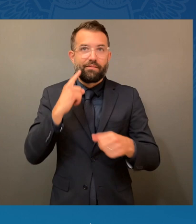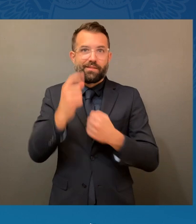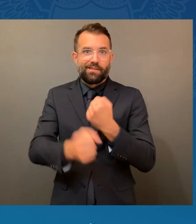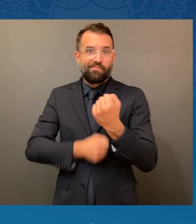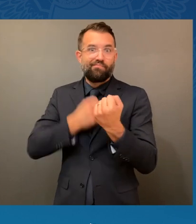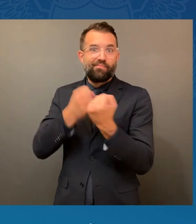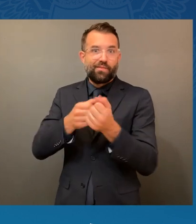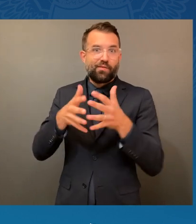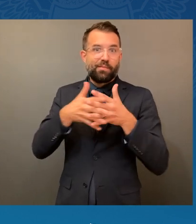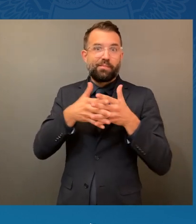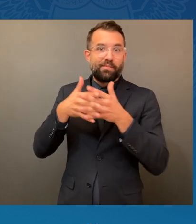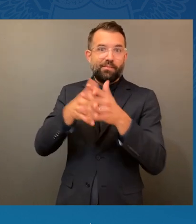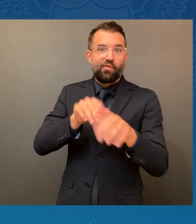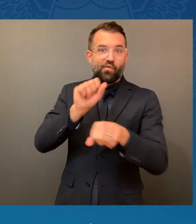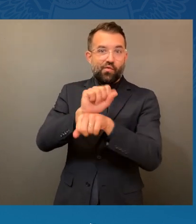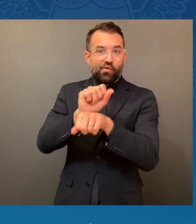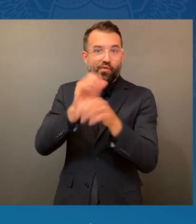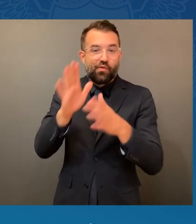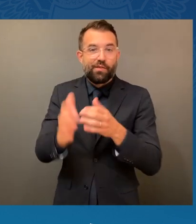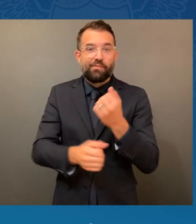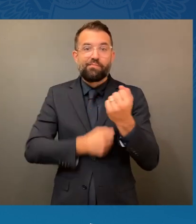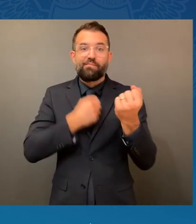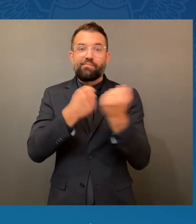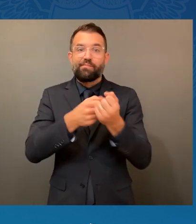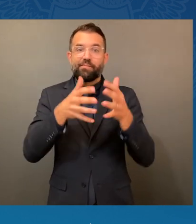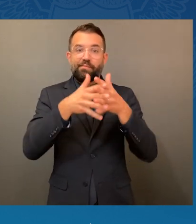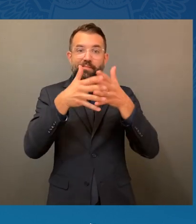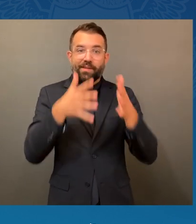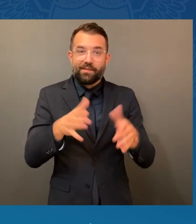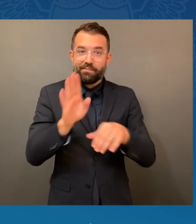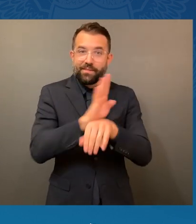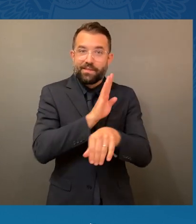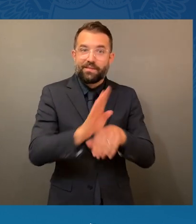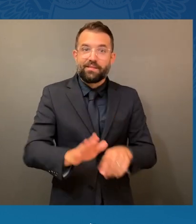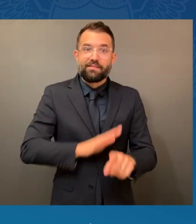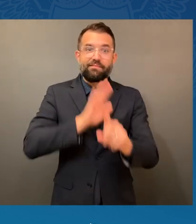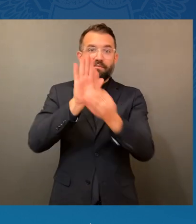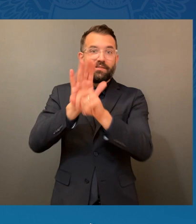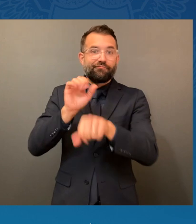And your work strengthens our alliance with Japan.